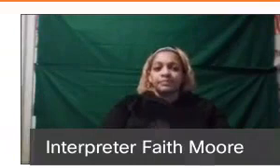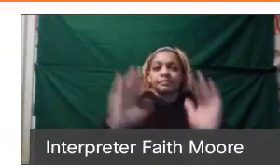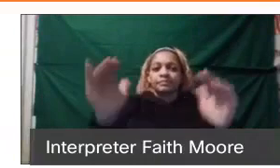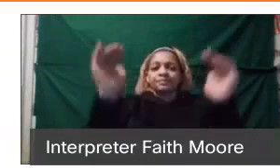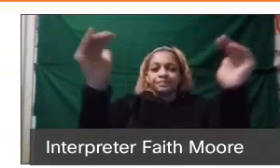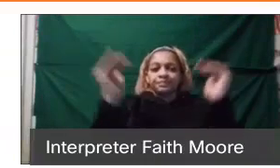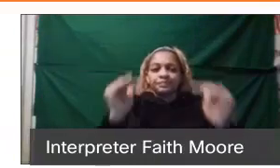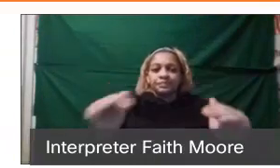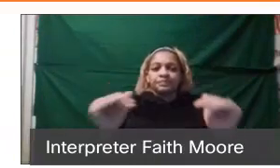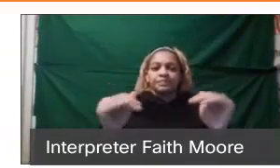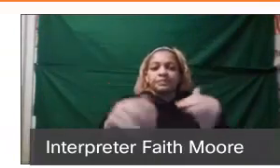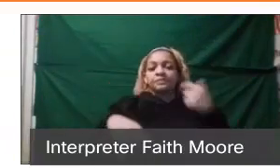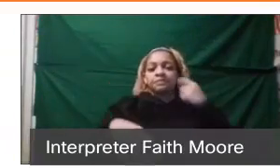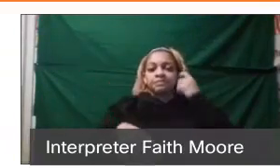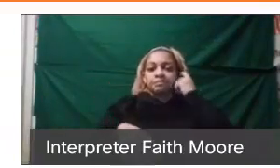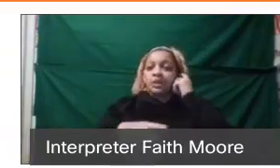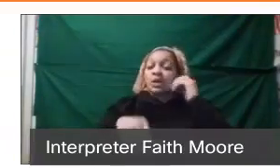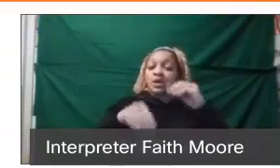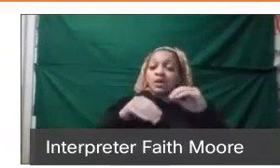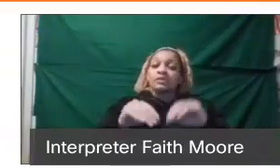So, moving further north.